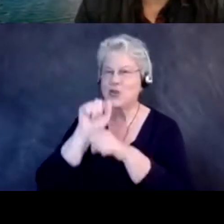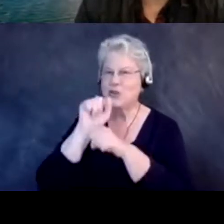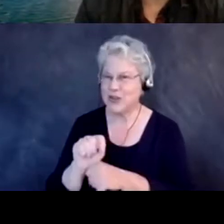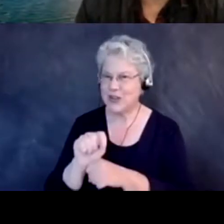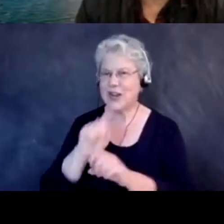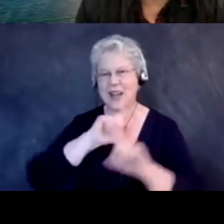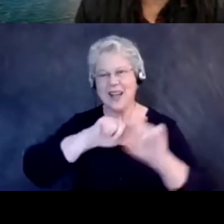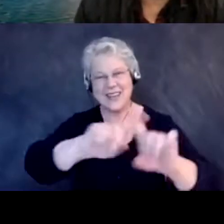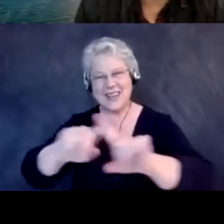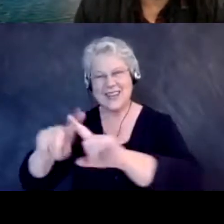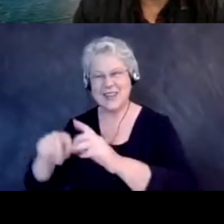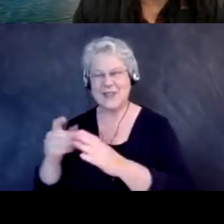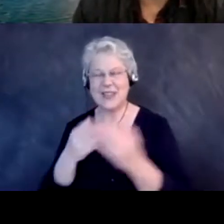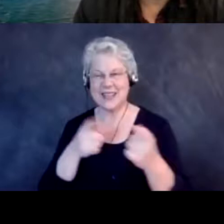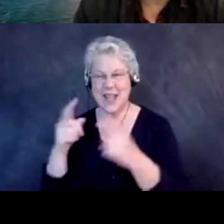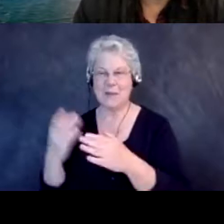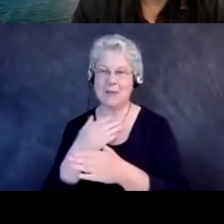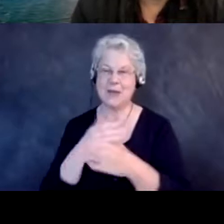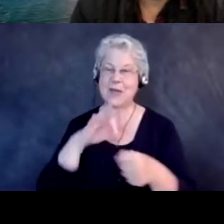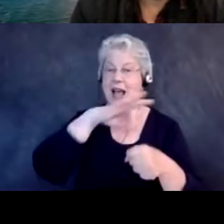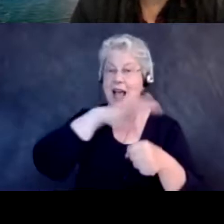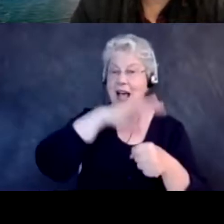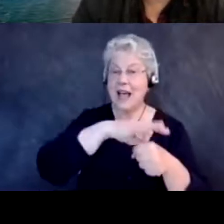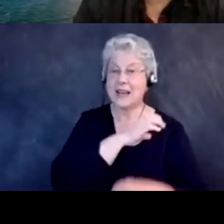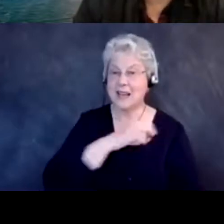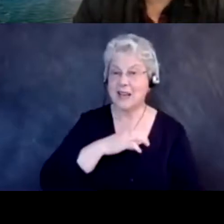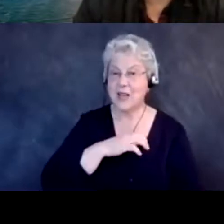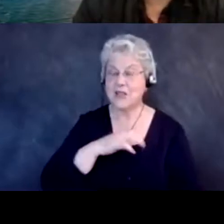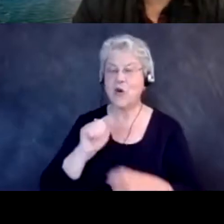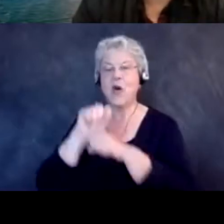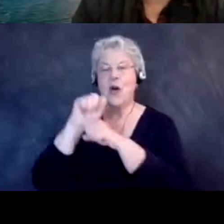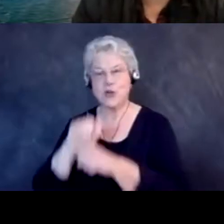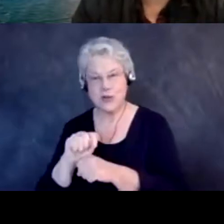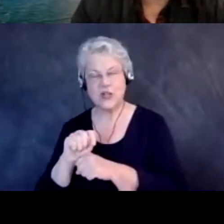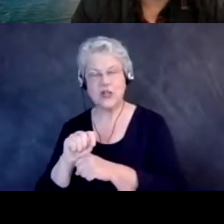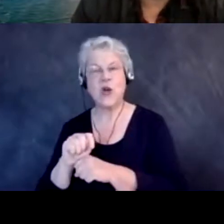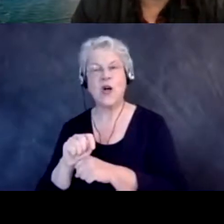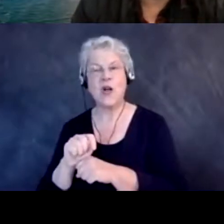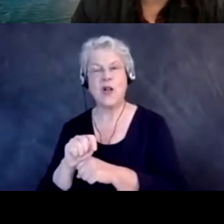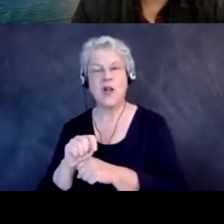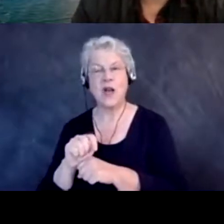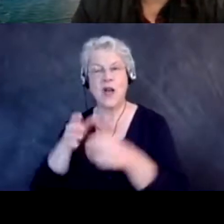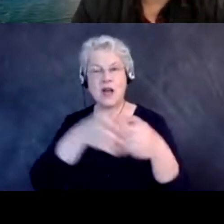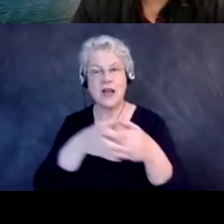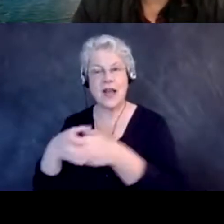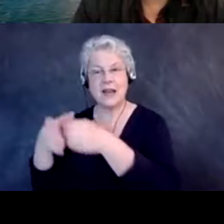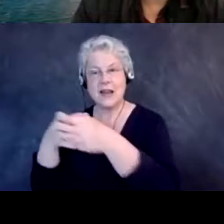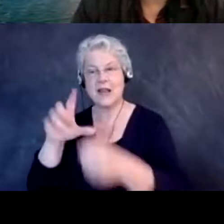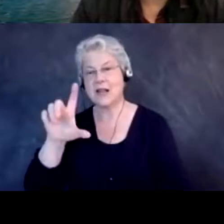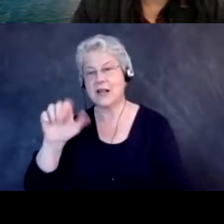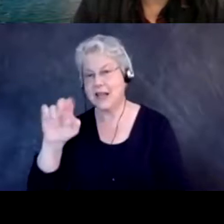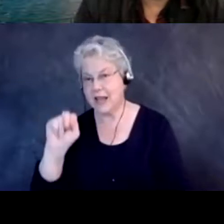happen in our communities between elected council, traditional clans, or chiefs.